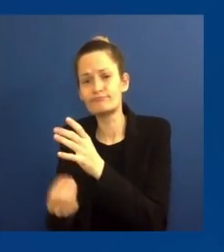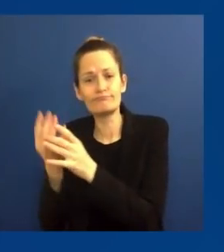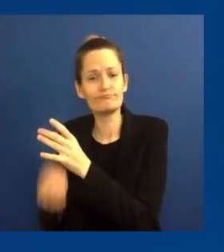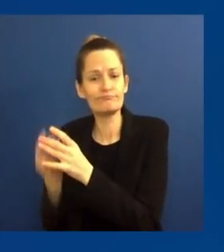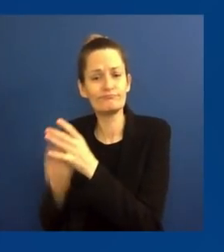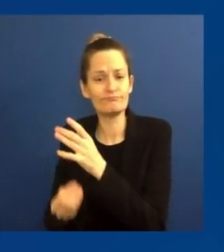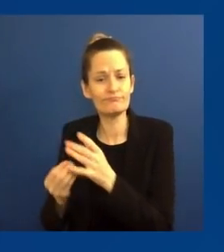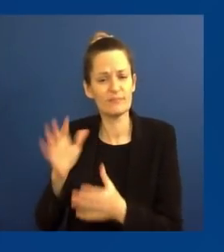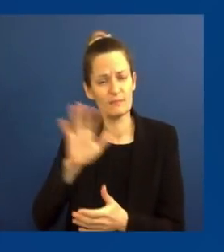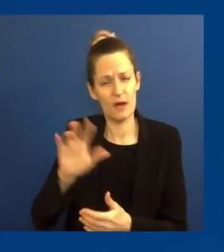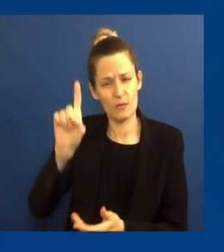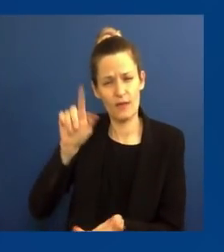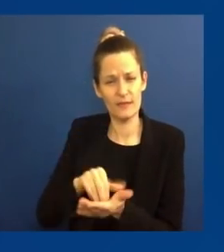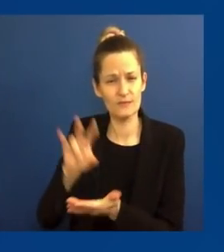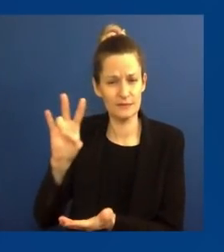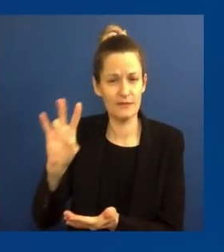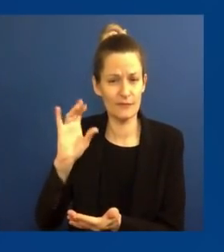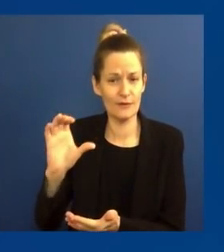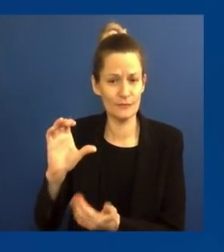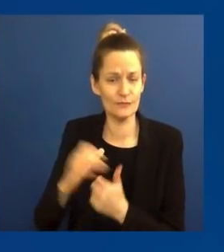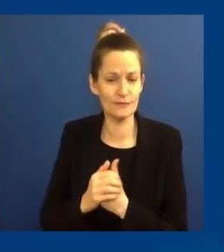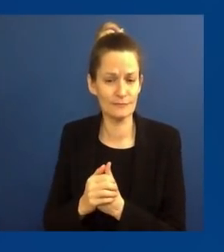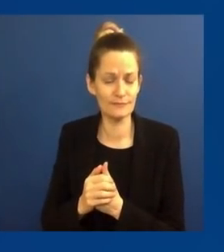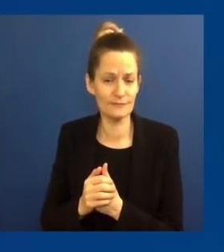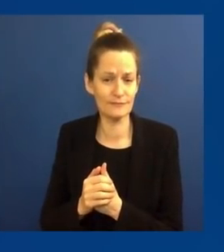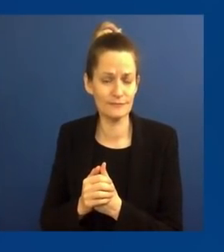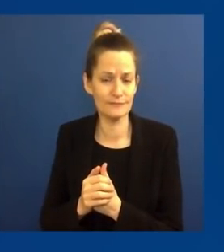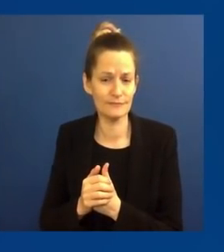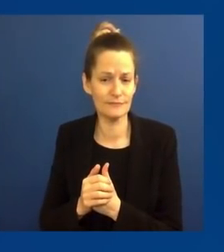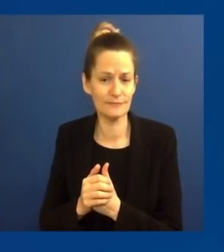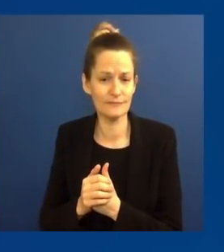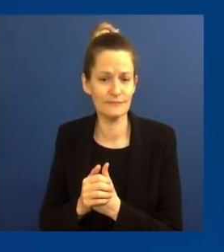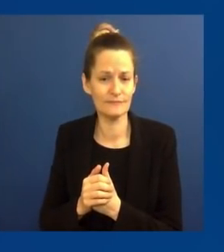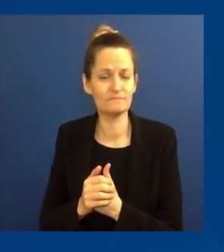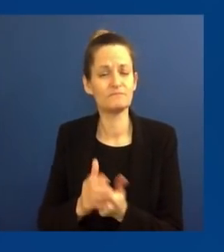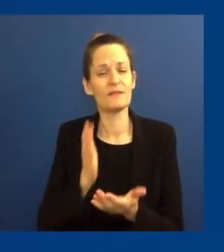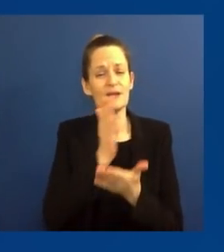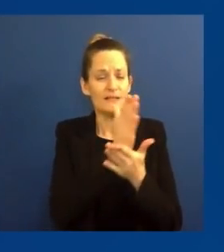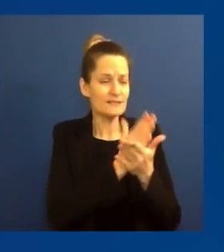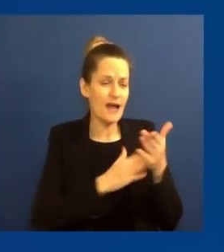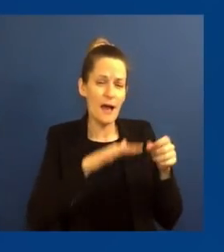As these numbers indicate, in some parts of the country, we are seeing the number of daily cases